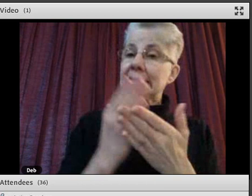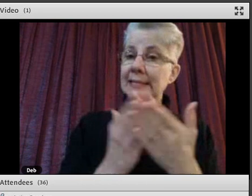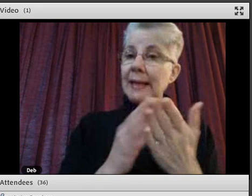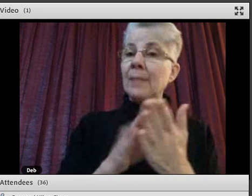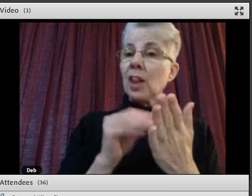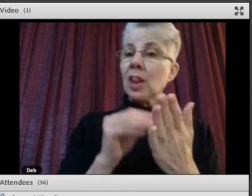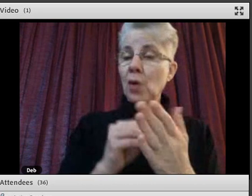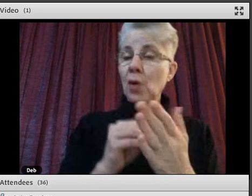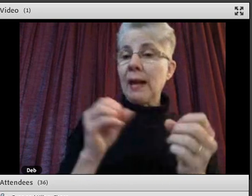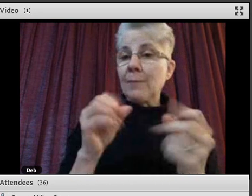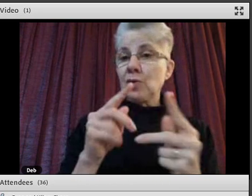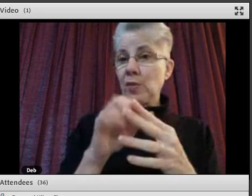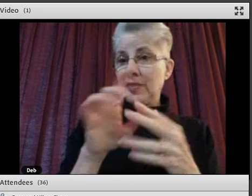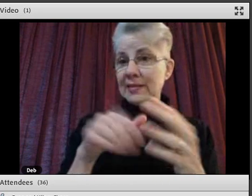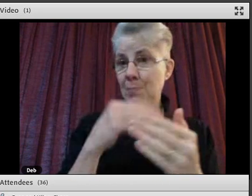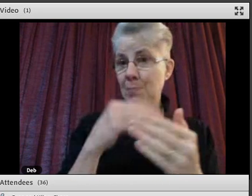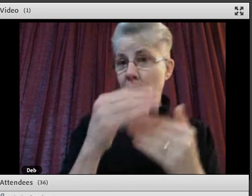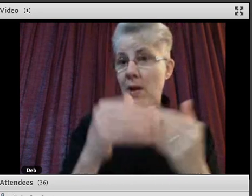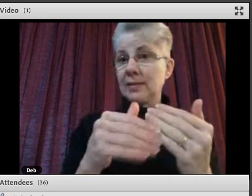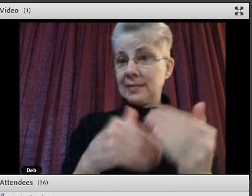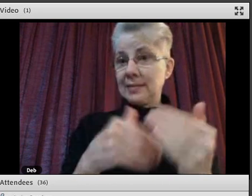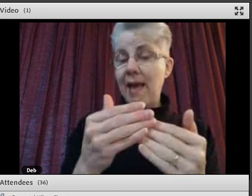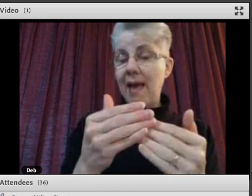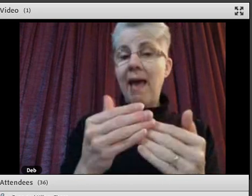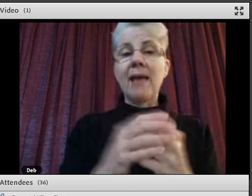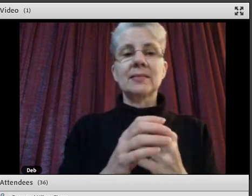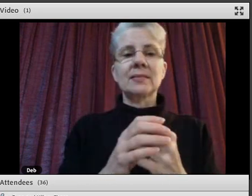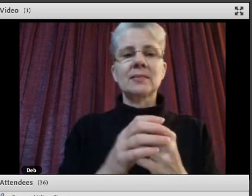Some of those learning opportunities with this particular process --